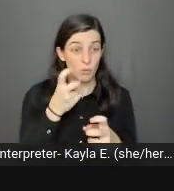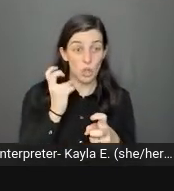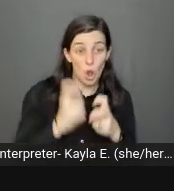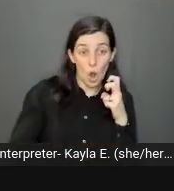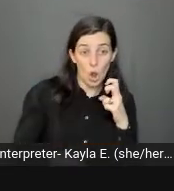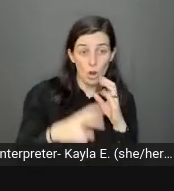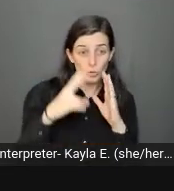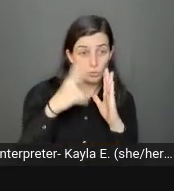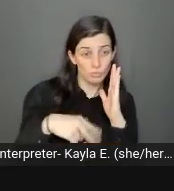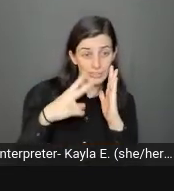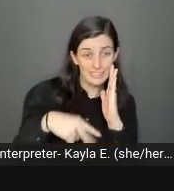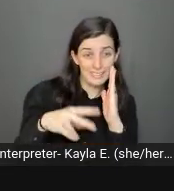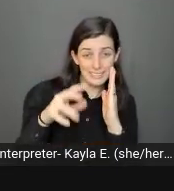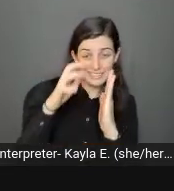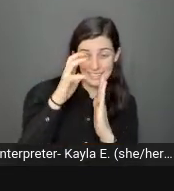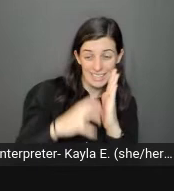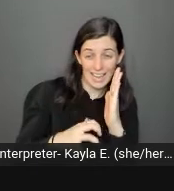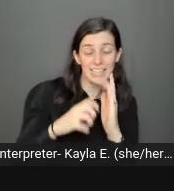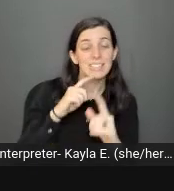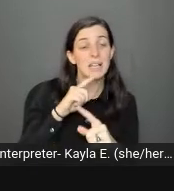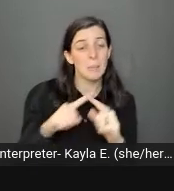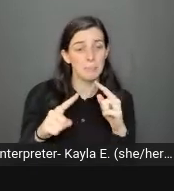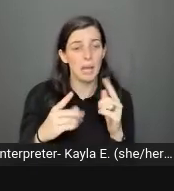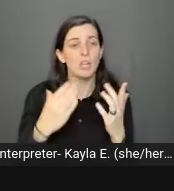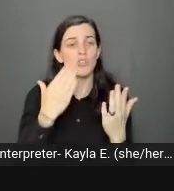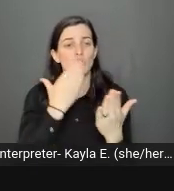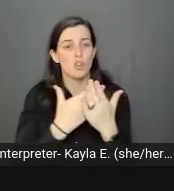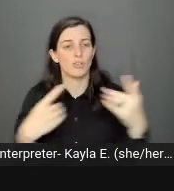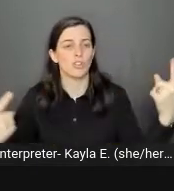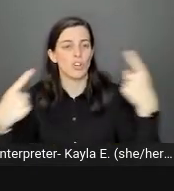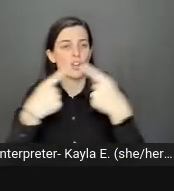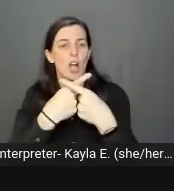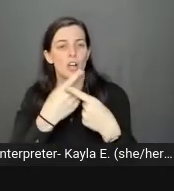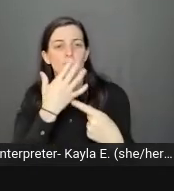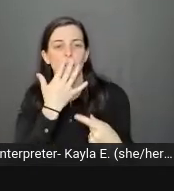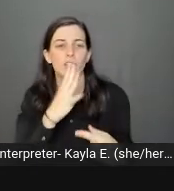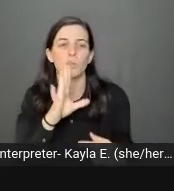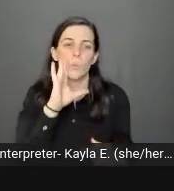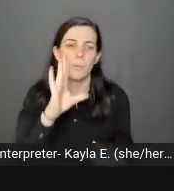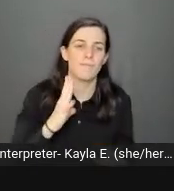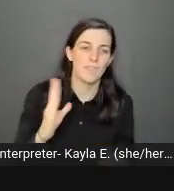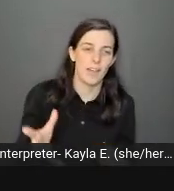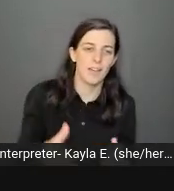assuming you have the good enough contrast, it's fine. Let's move down in my notes.